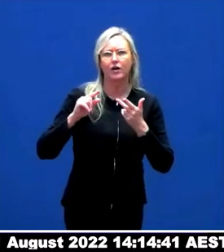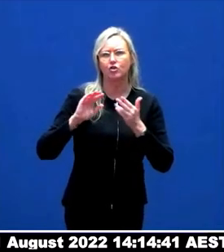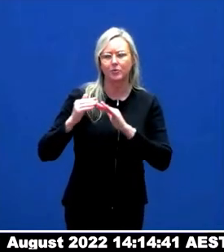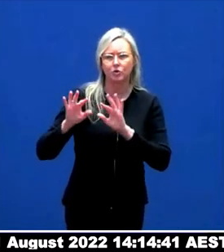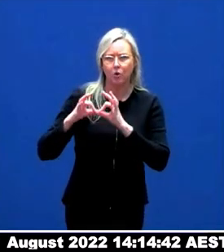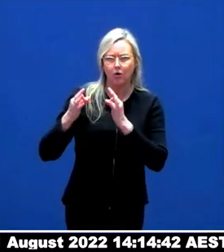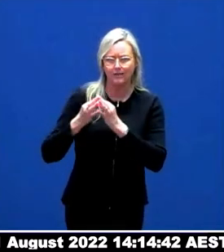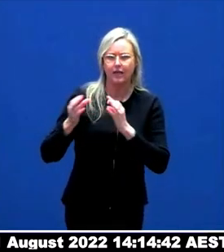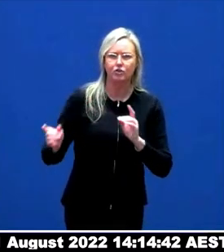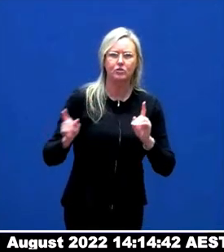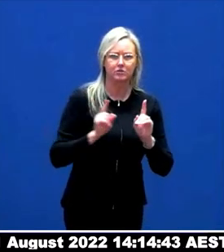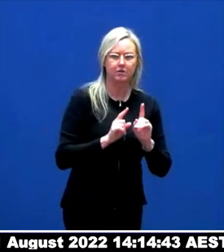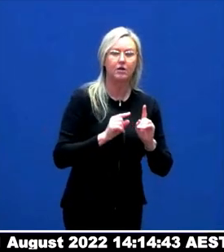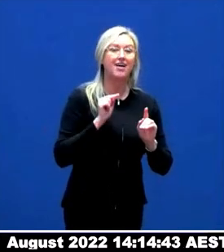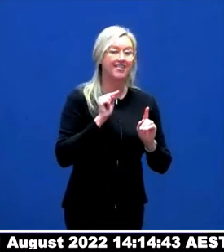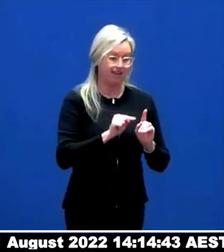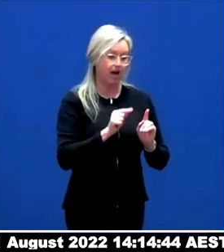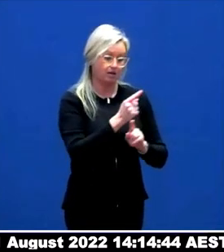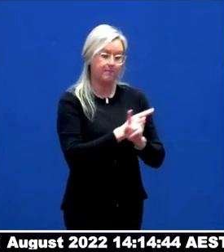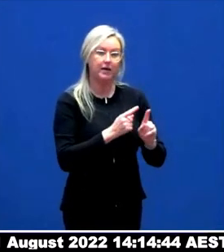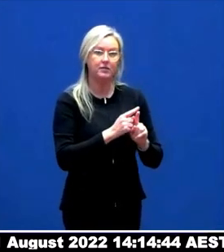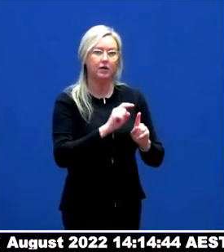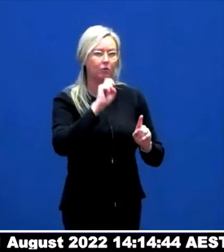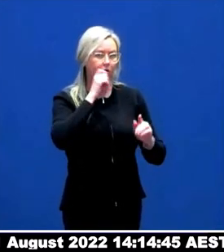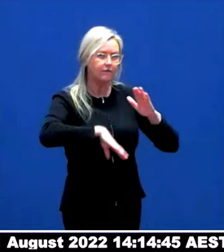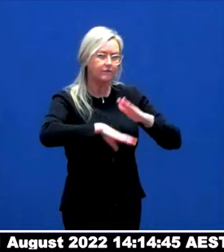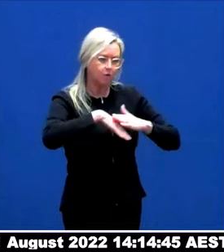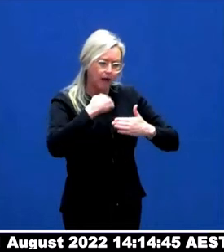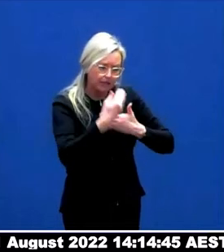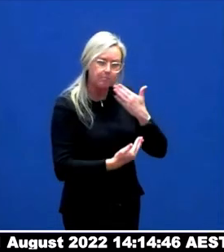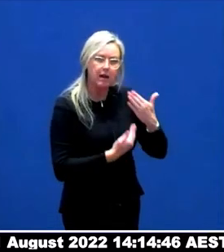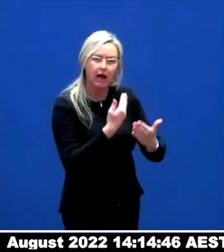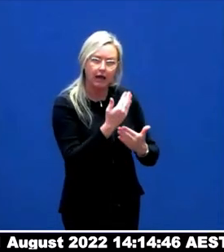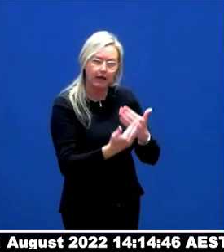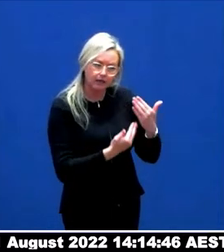And the role in that meeting is to explain and make sure the participant's, you know,